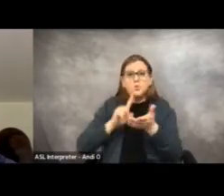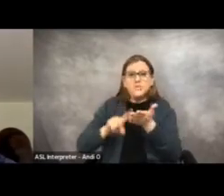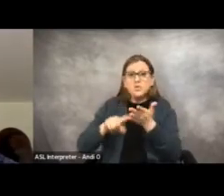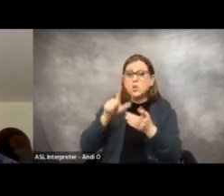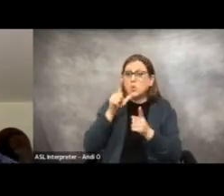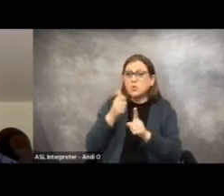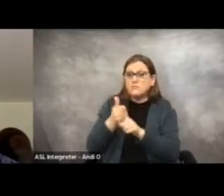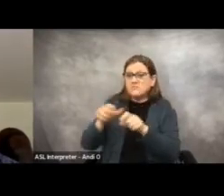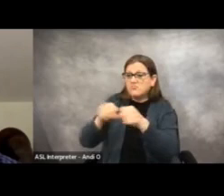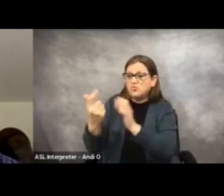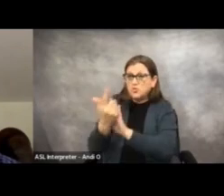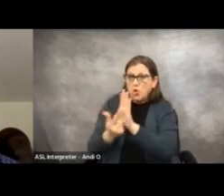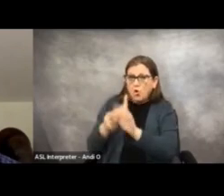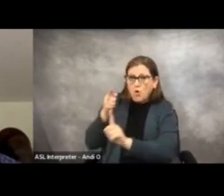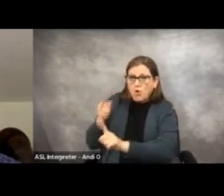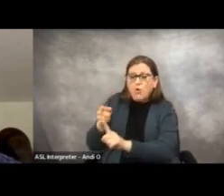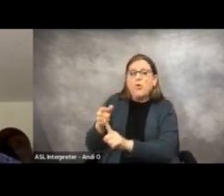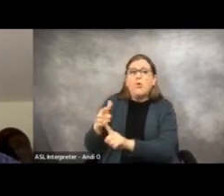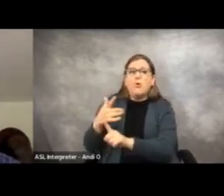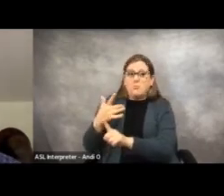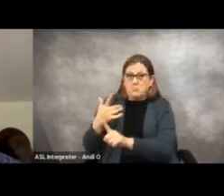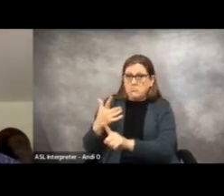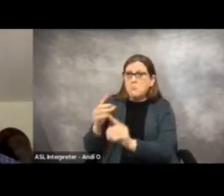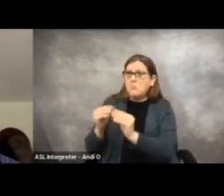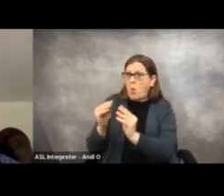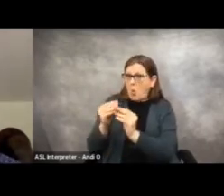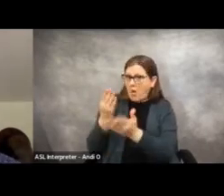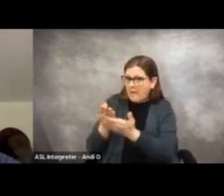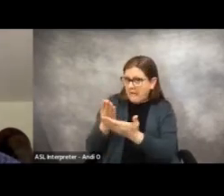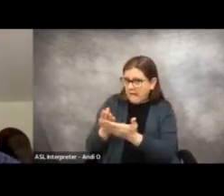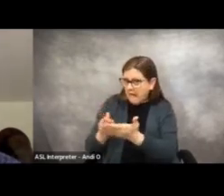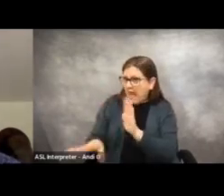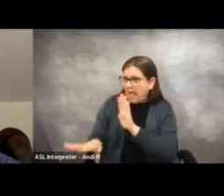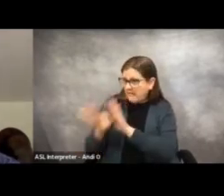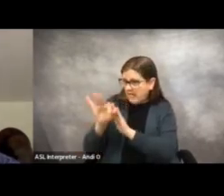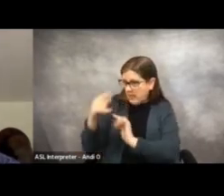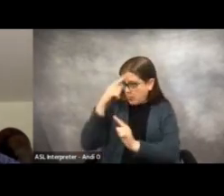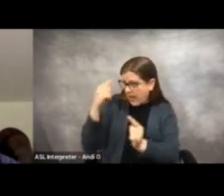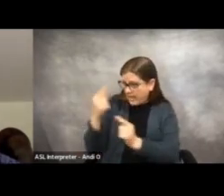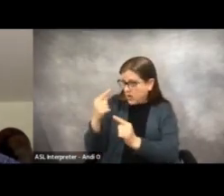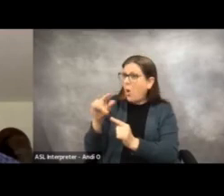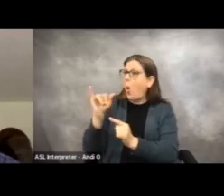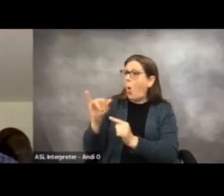preliminary evidence that identifying the brain injury, and then connecting the individuals using resource